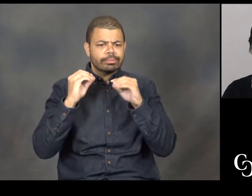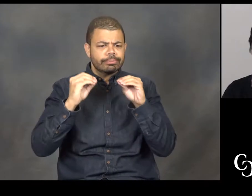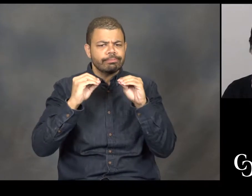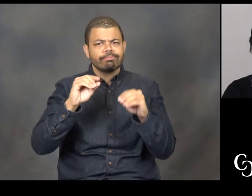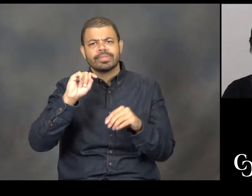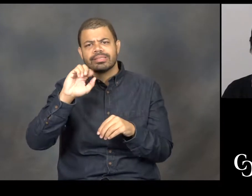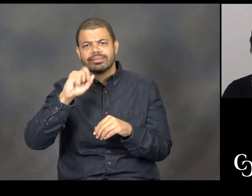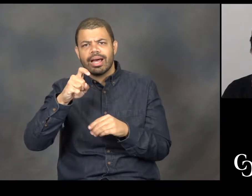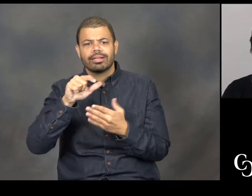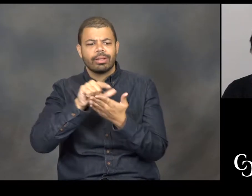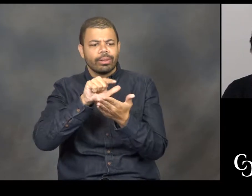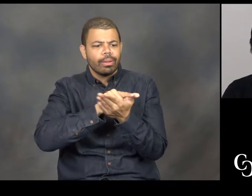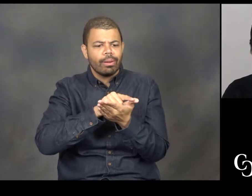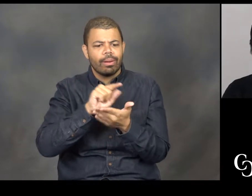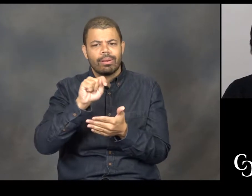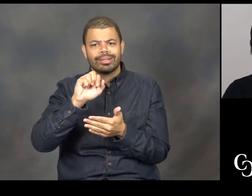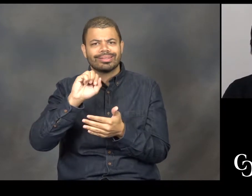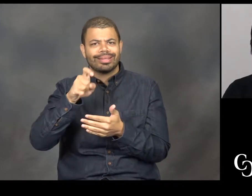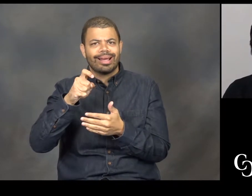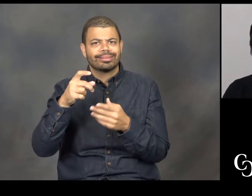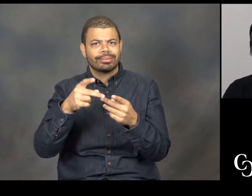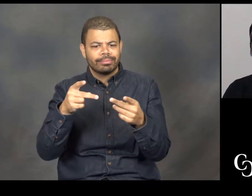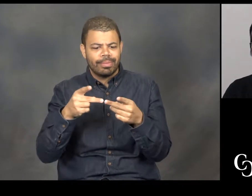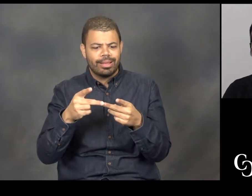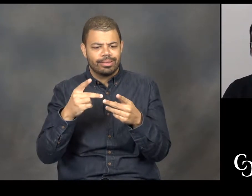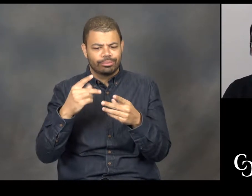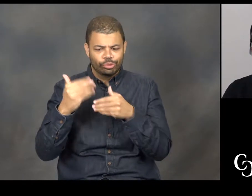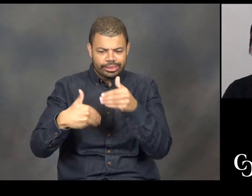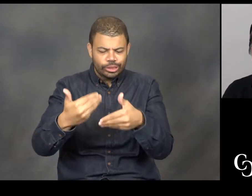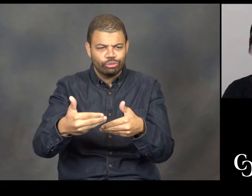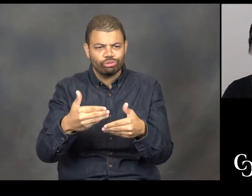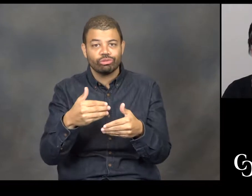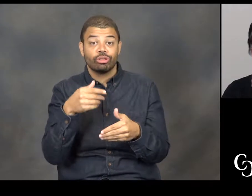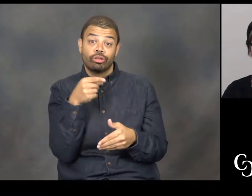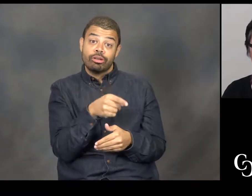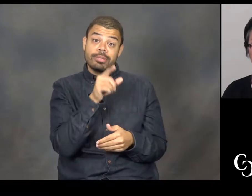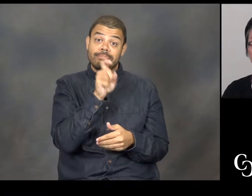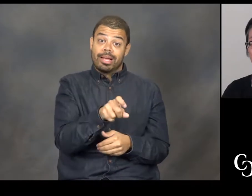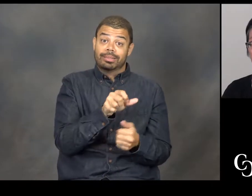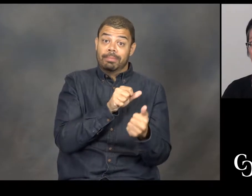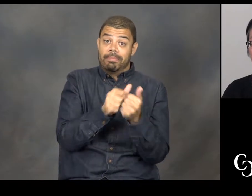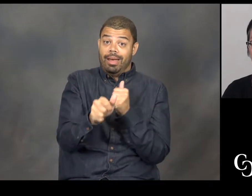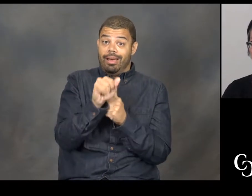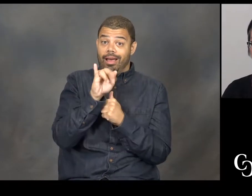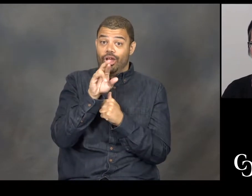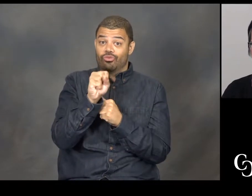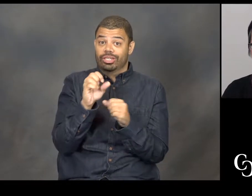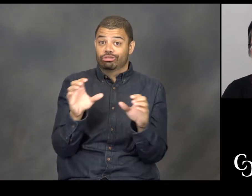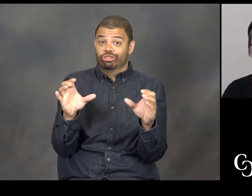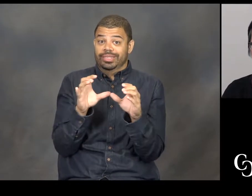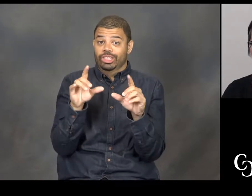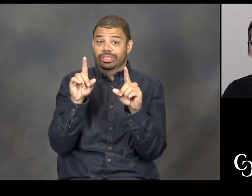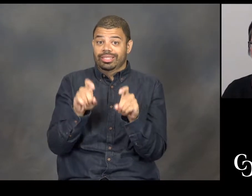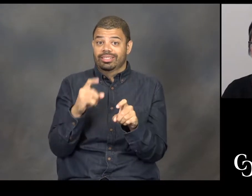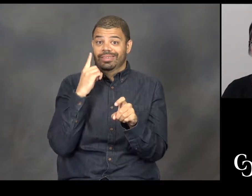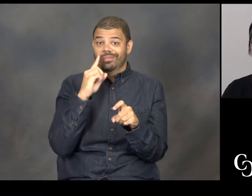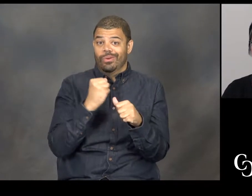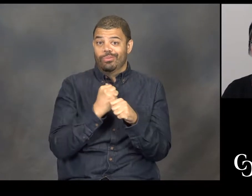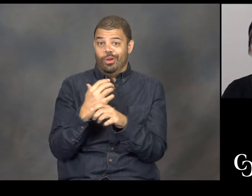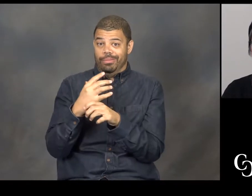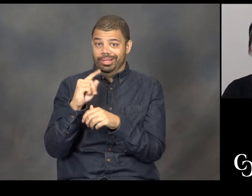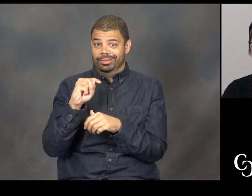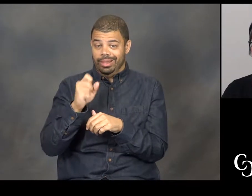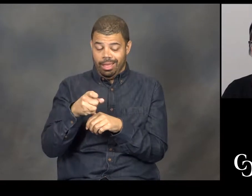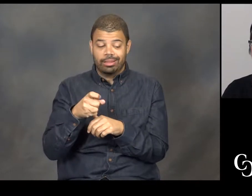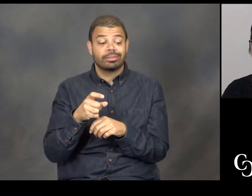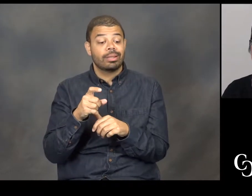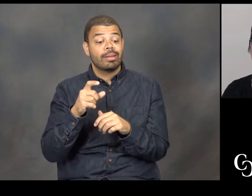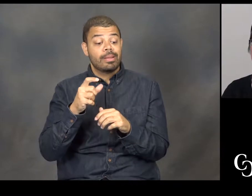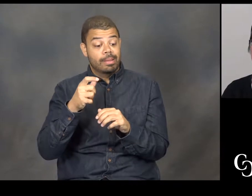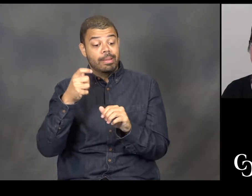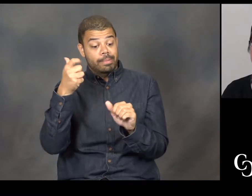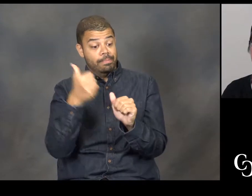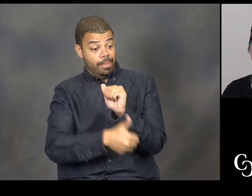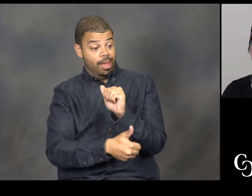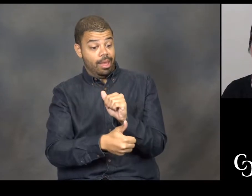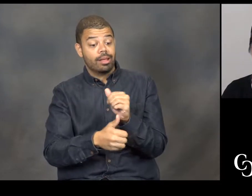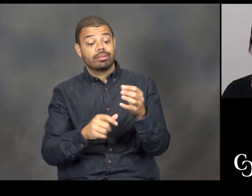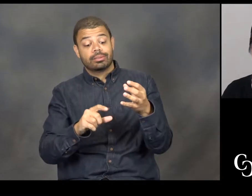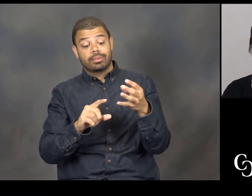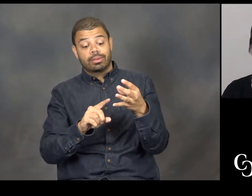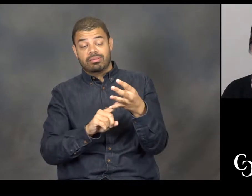That prepares income taxes